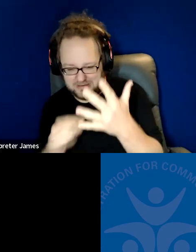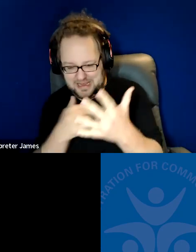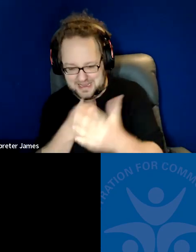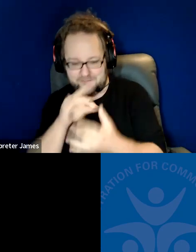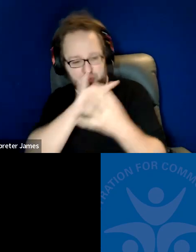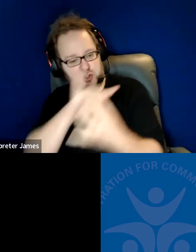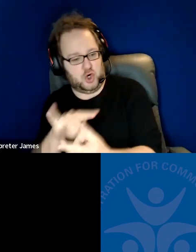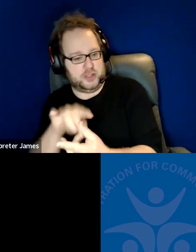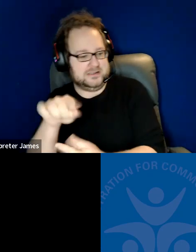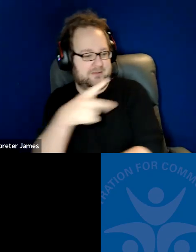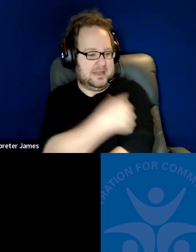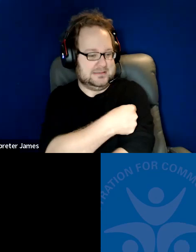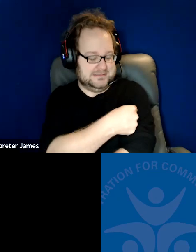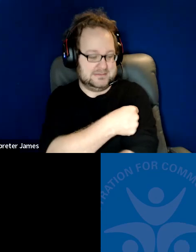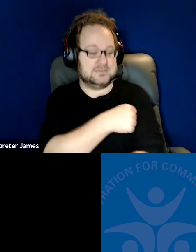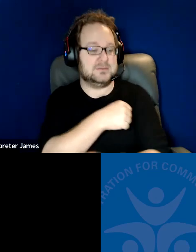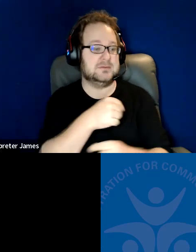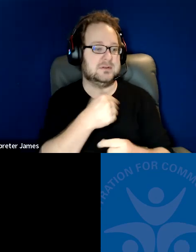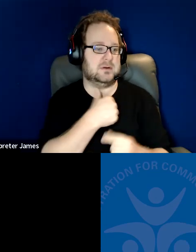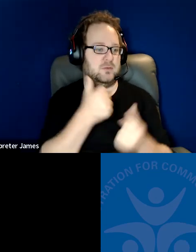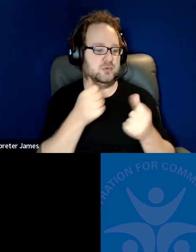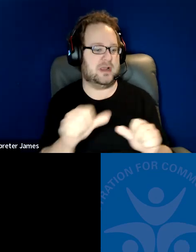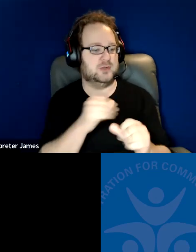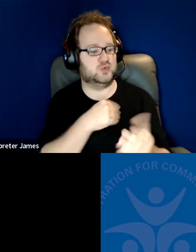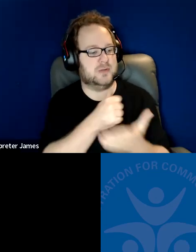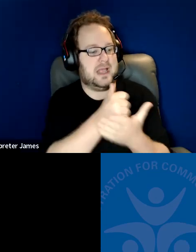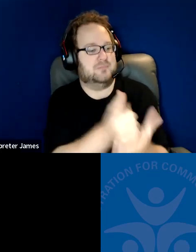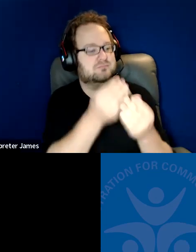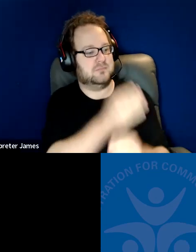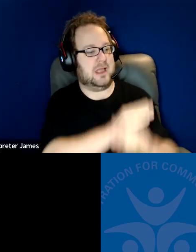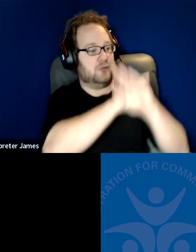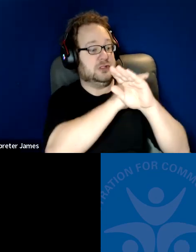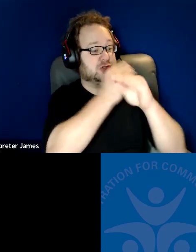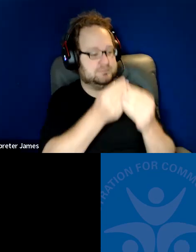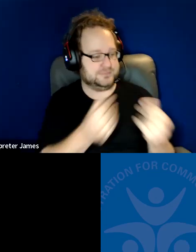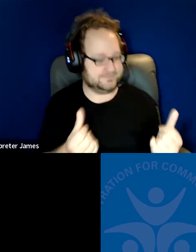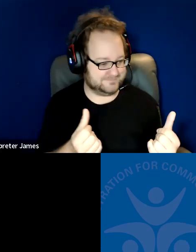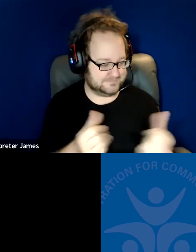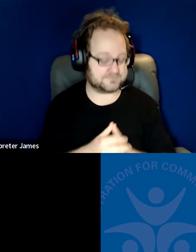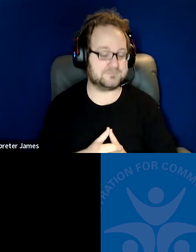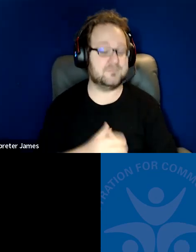Building off an initiative that we launched with the CDC and the Disability and Aging